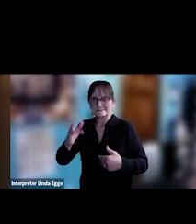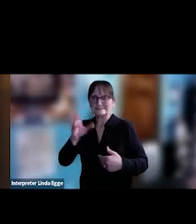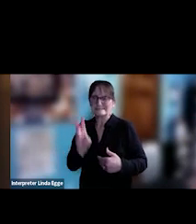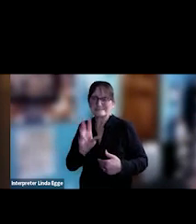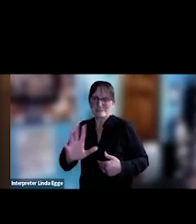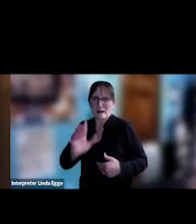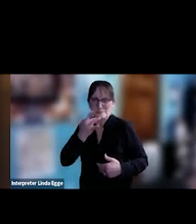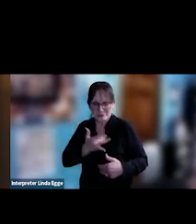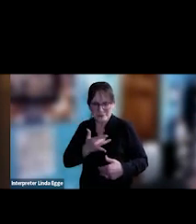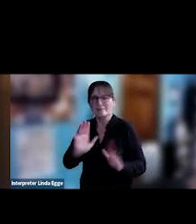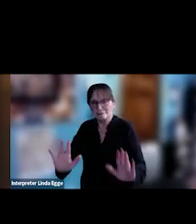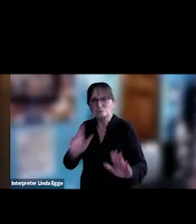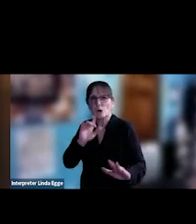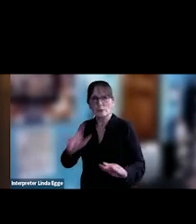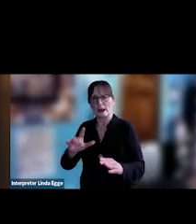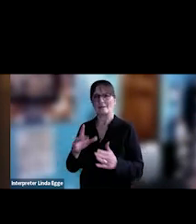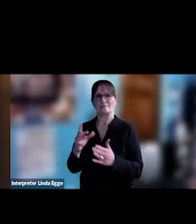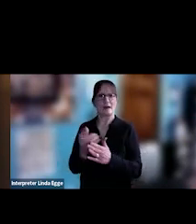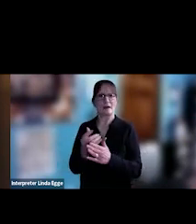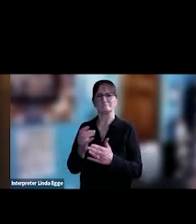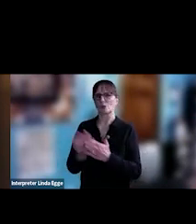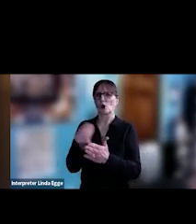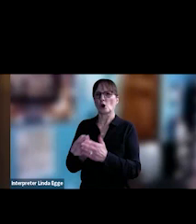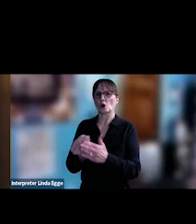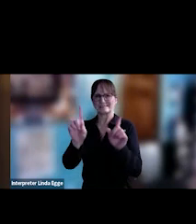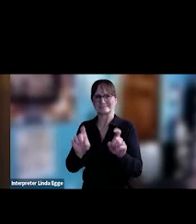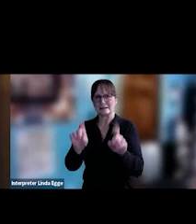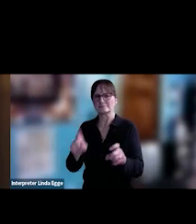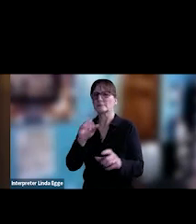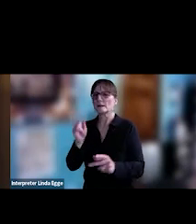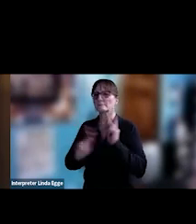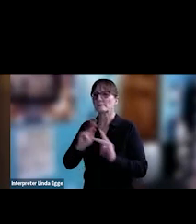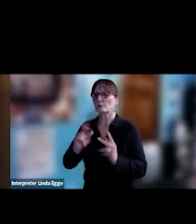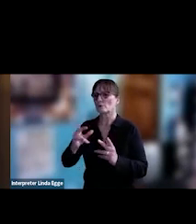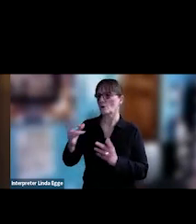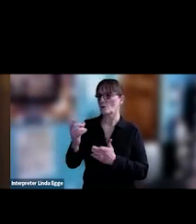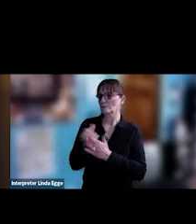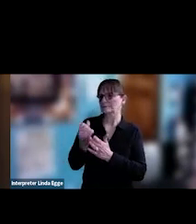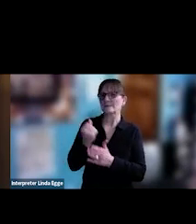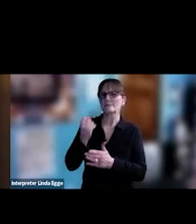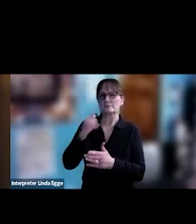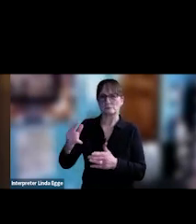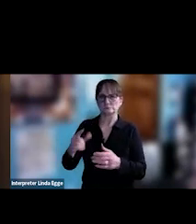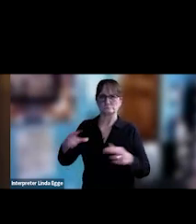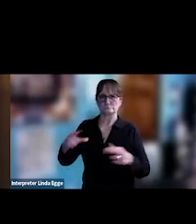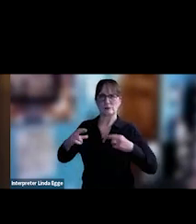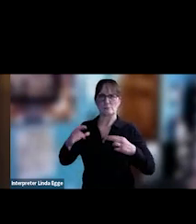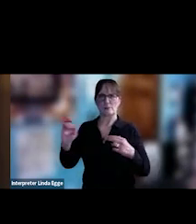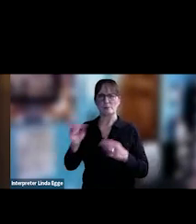or an earnings test for people who were receiving retirement benefits before their full retirement age.